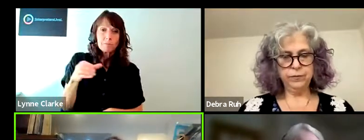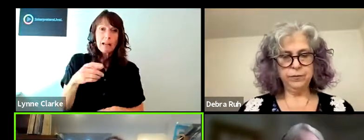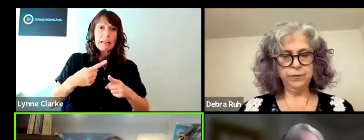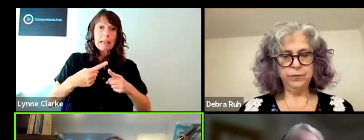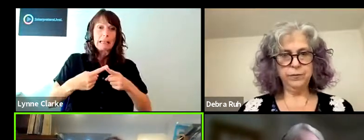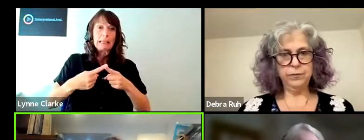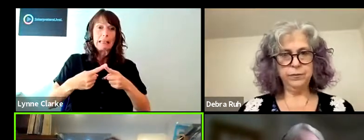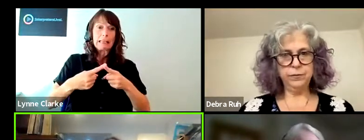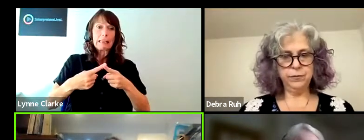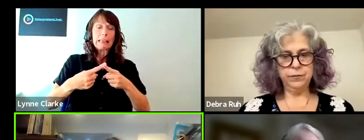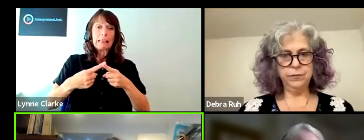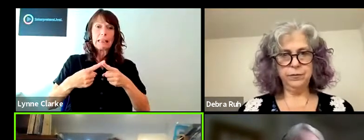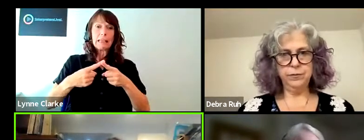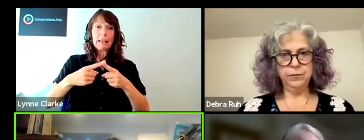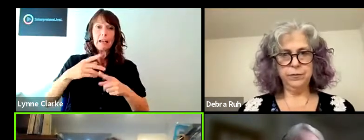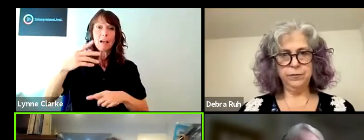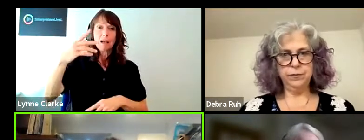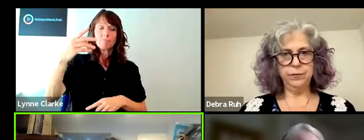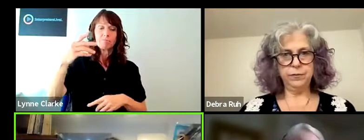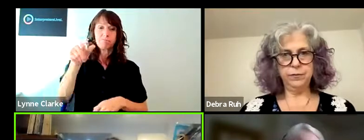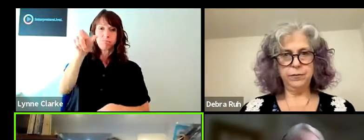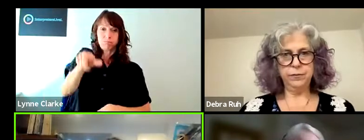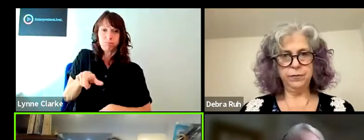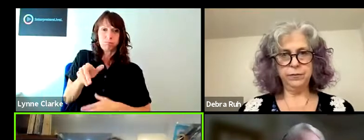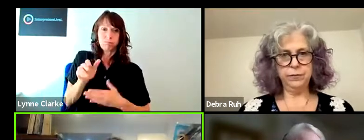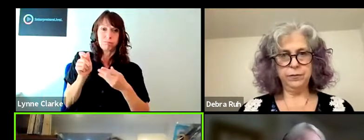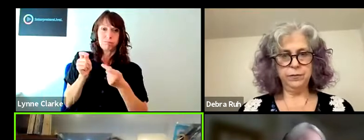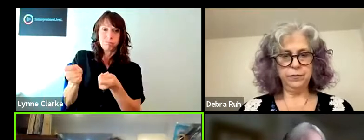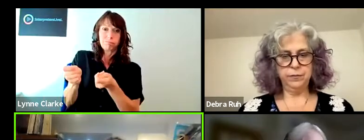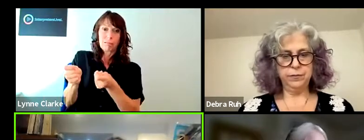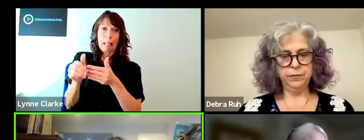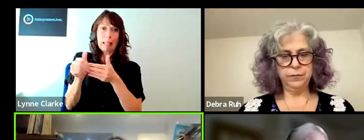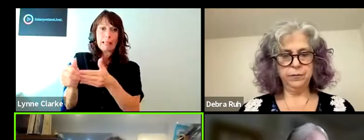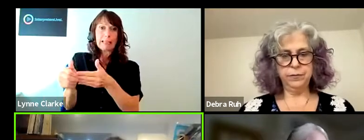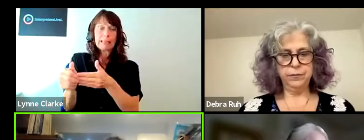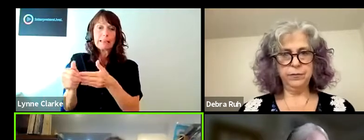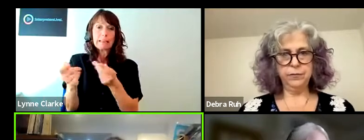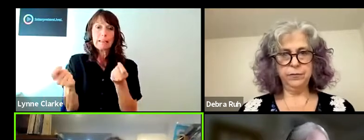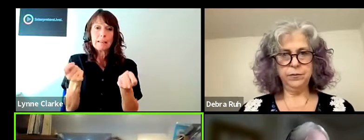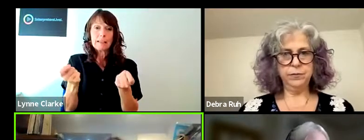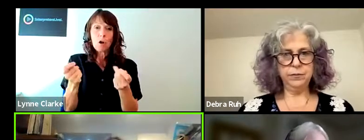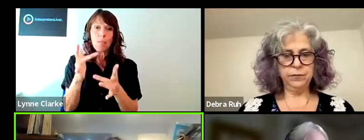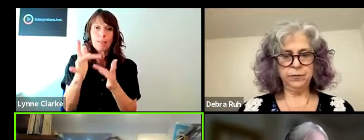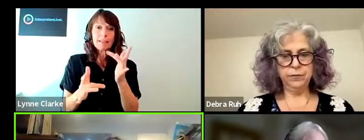all these announcements, nothing changed. Then when the law was passed three years ago